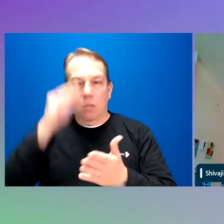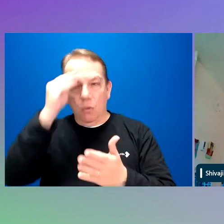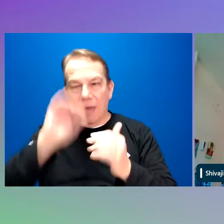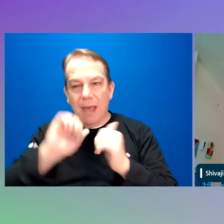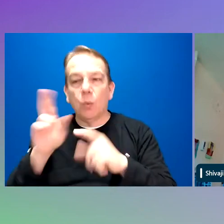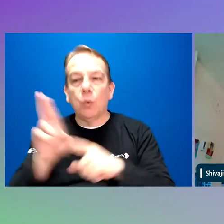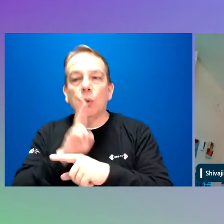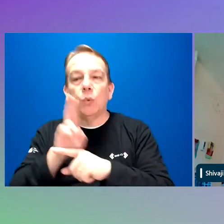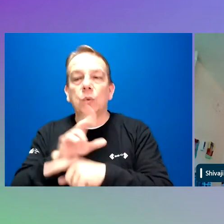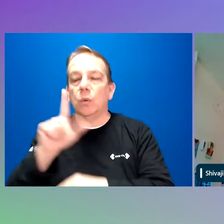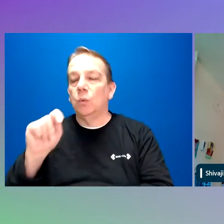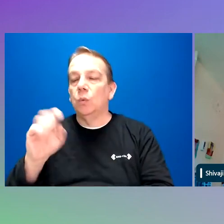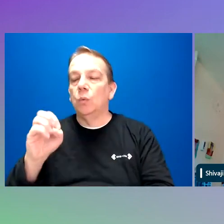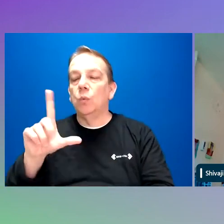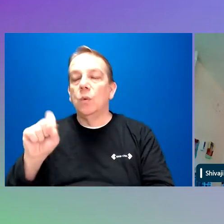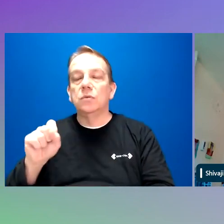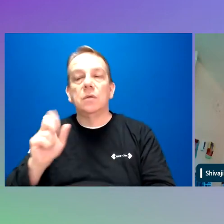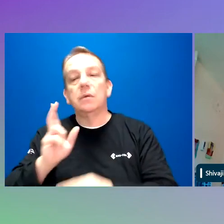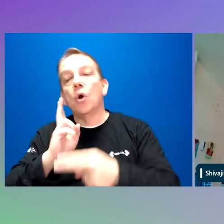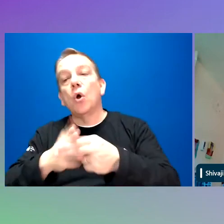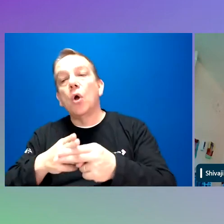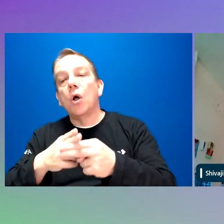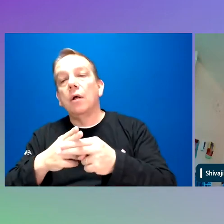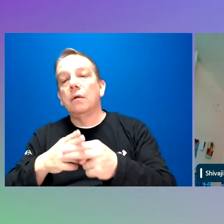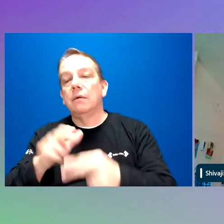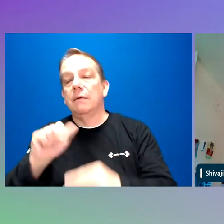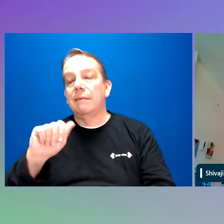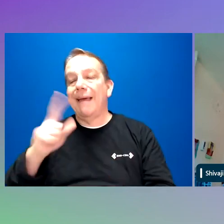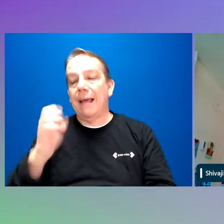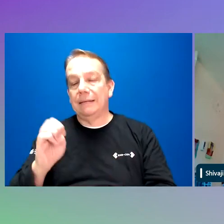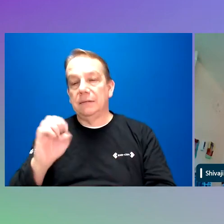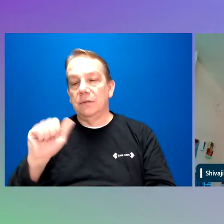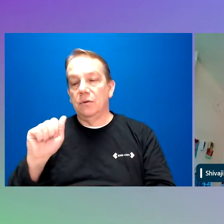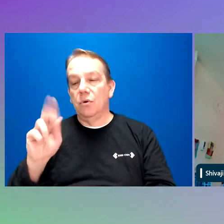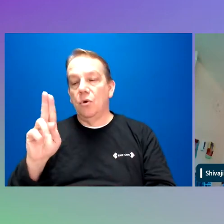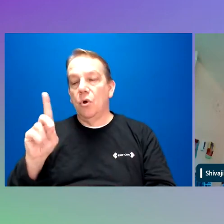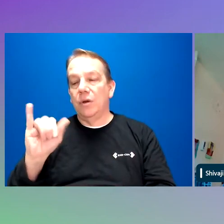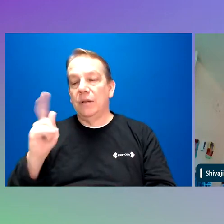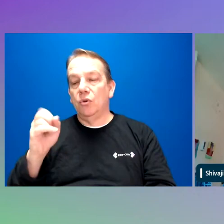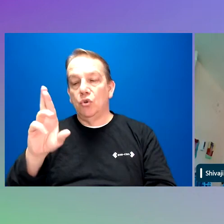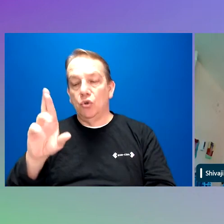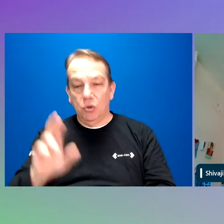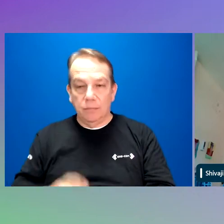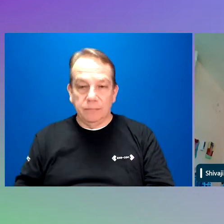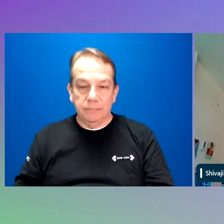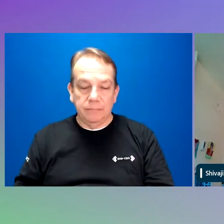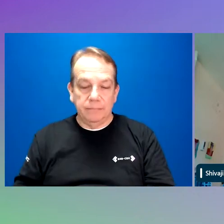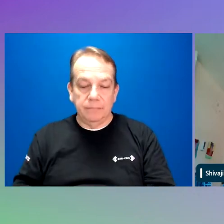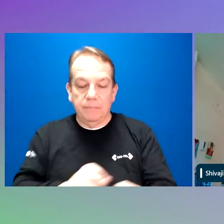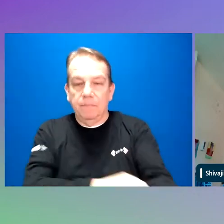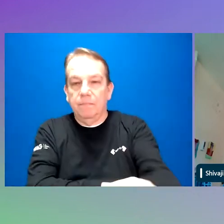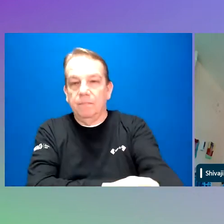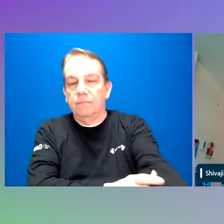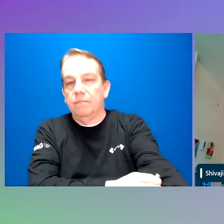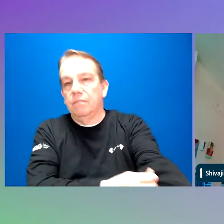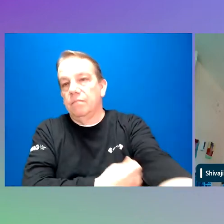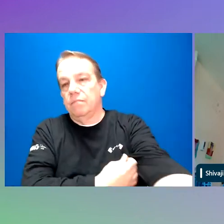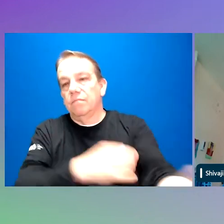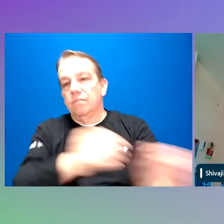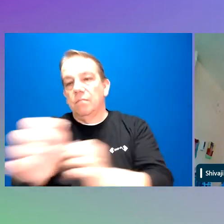to use the tool called um, acts auditor. And then uh, acquire